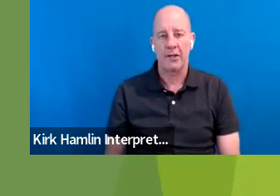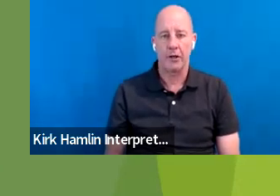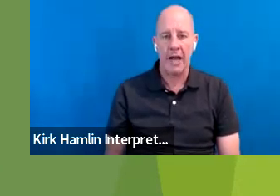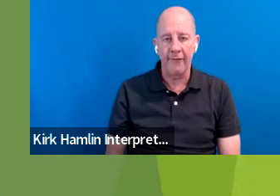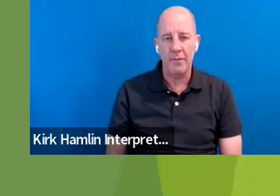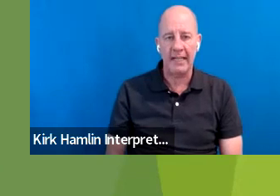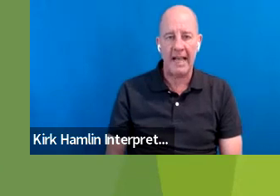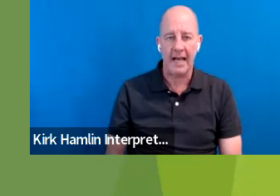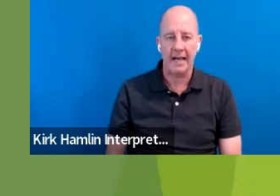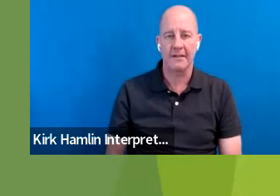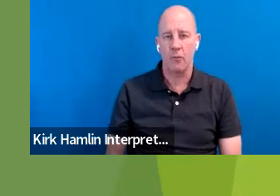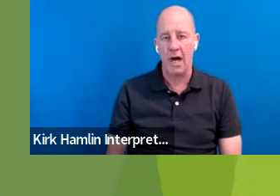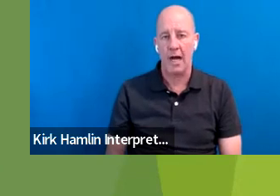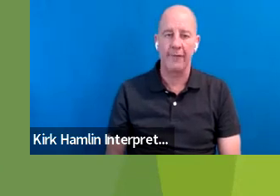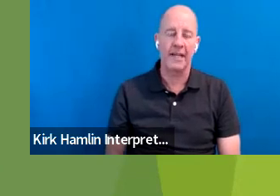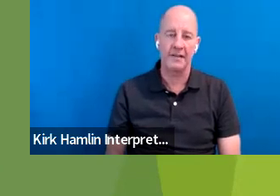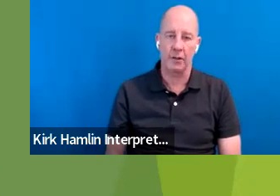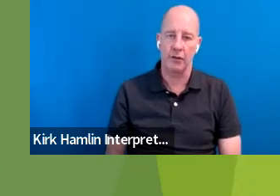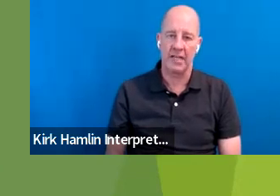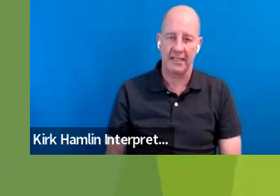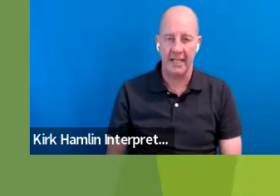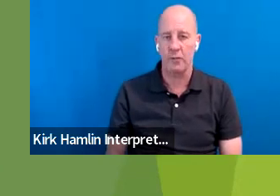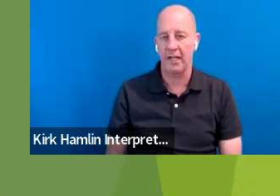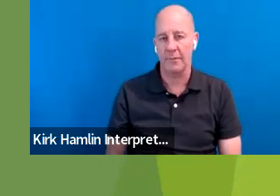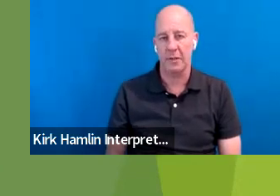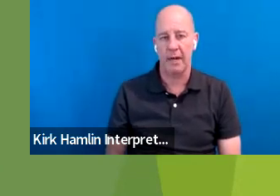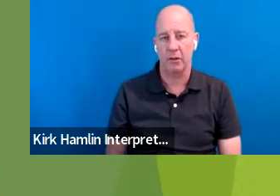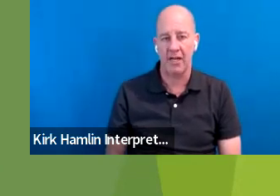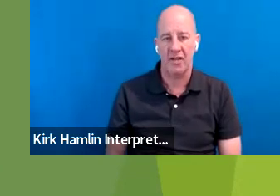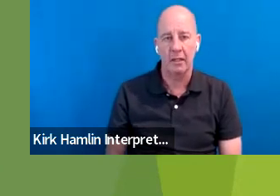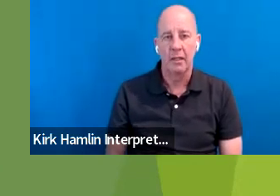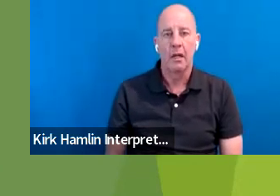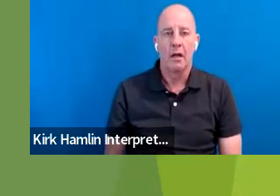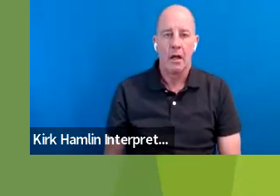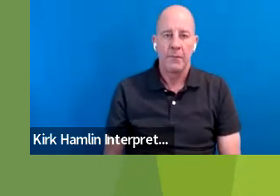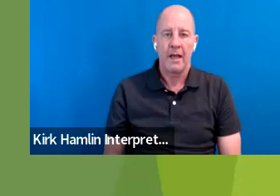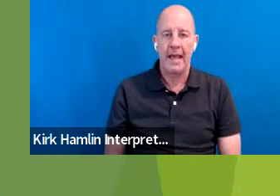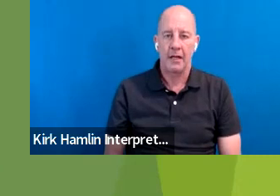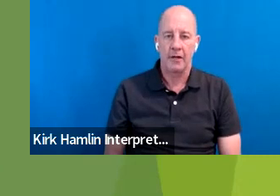And make sure everybody has everybody has their own unique needs when it comes to preparation.